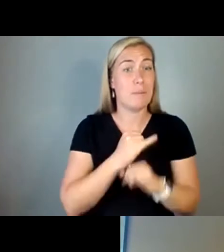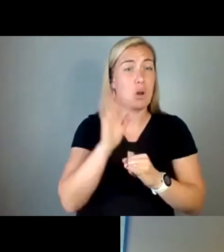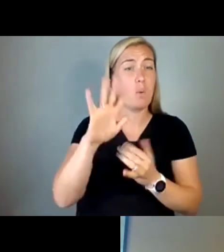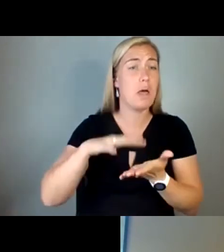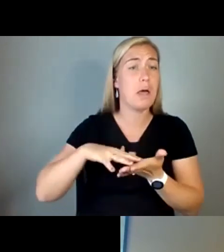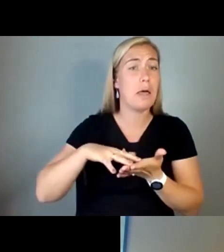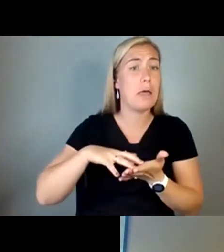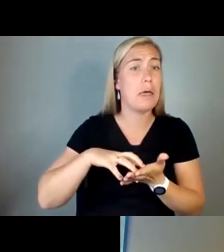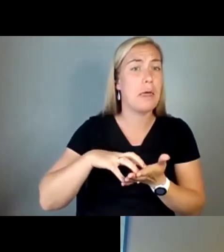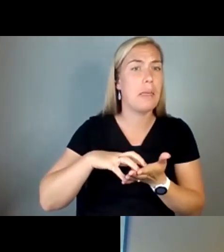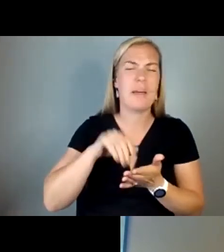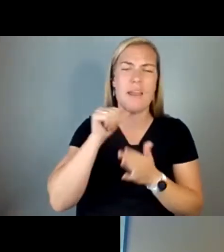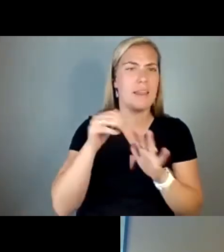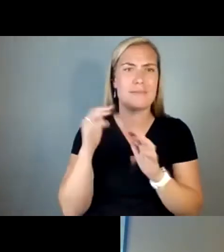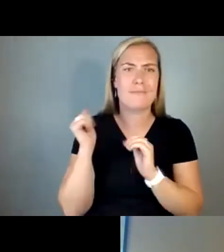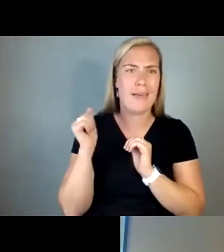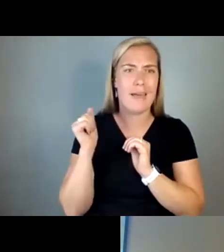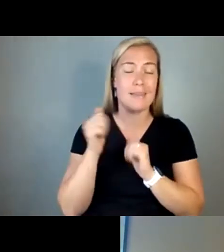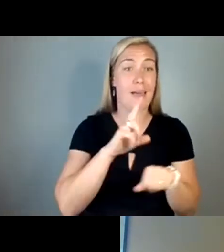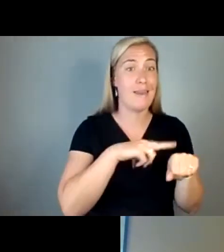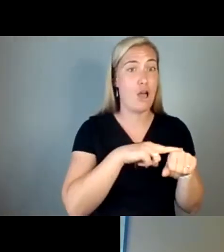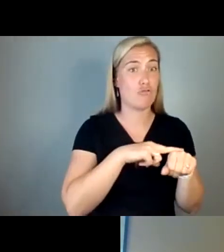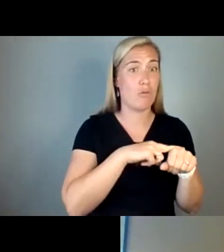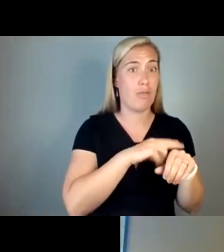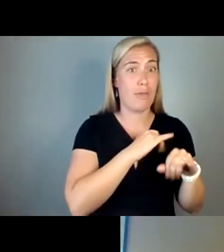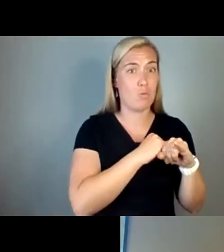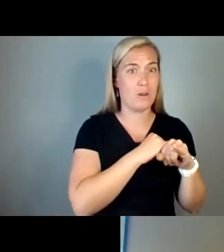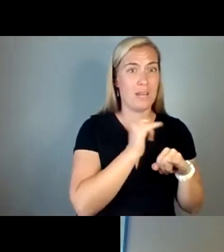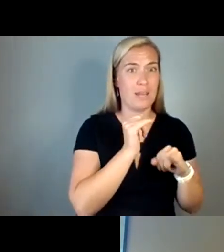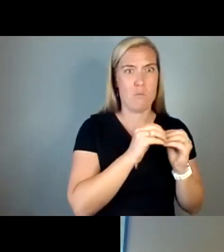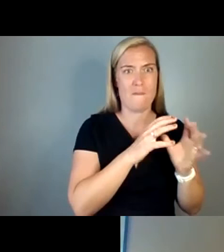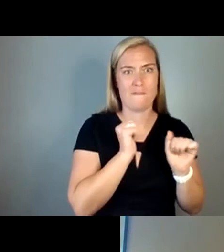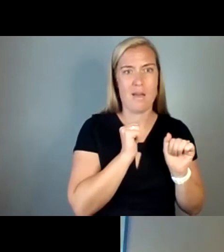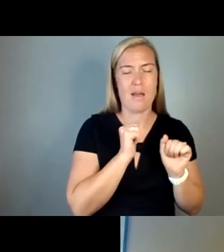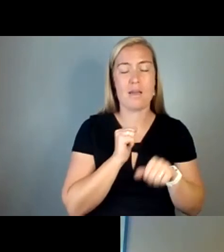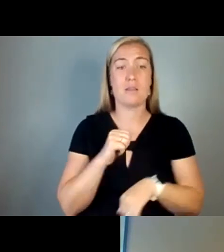quickly it seems as natural infection. So vaccine tends to be not only more refined and